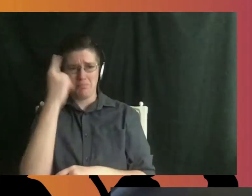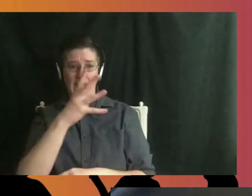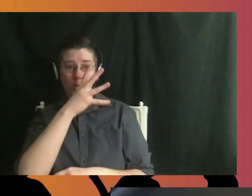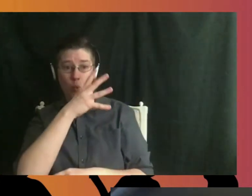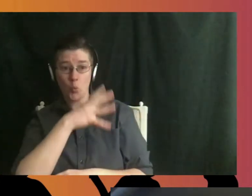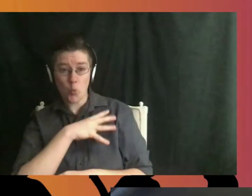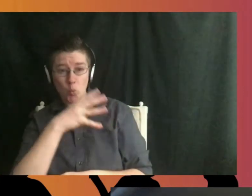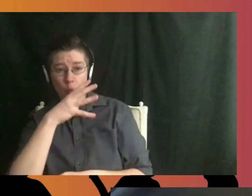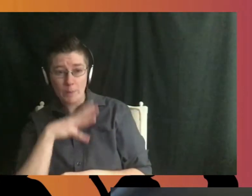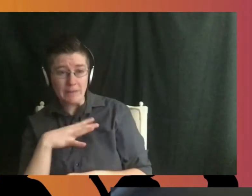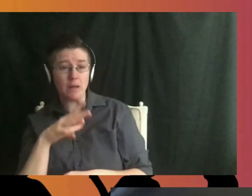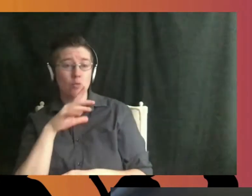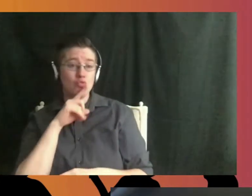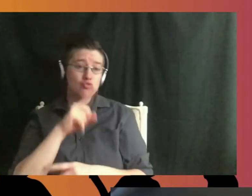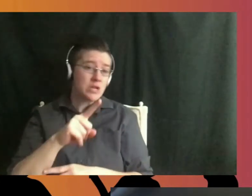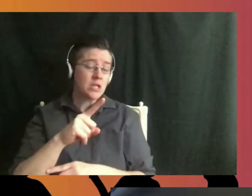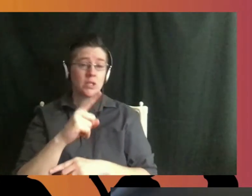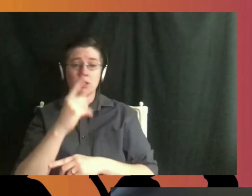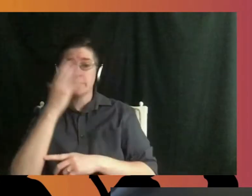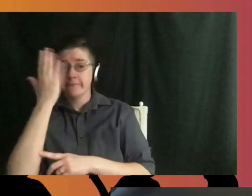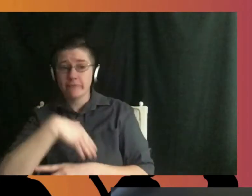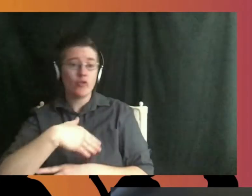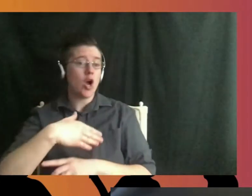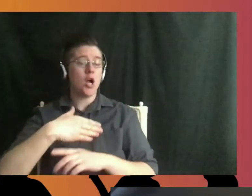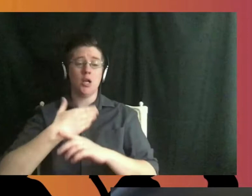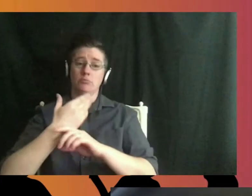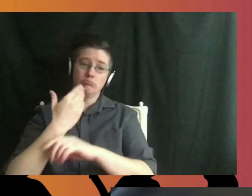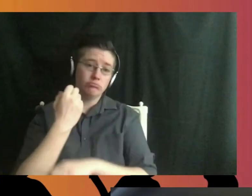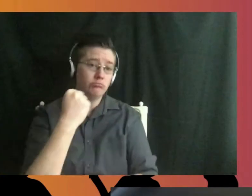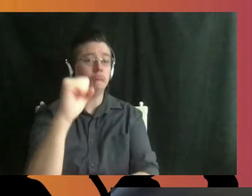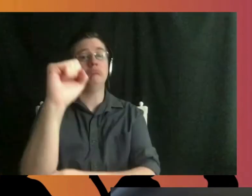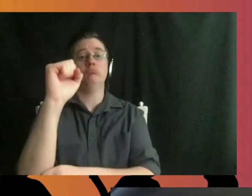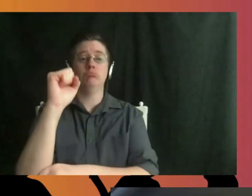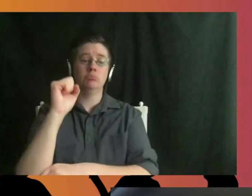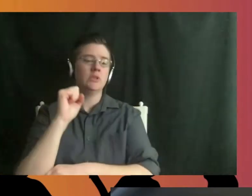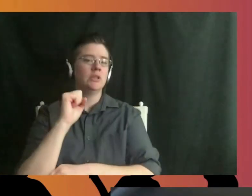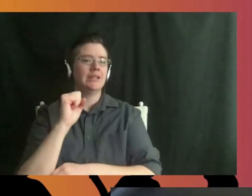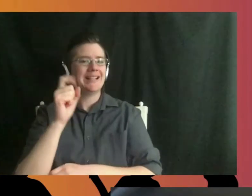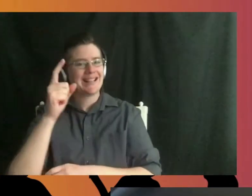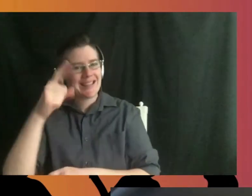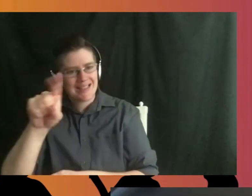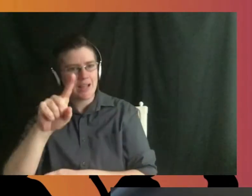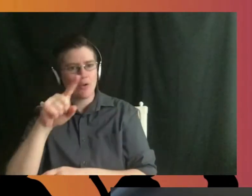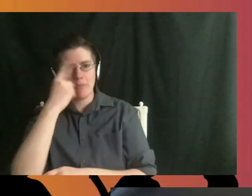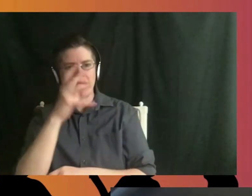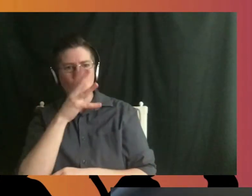this movement and i feel like they're the ones who are not being protected if that makes sense and i